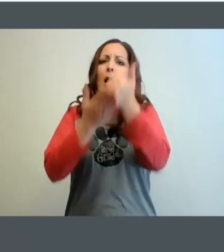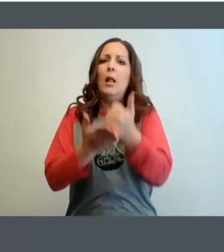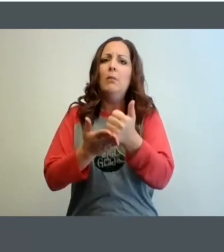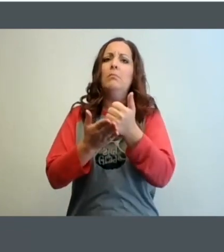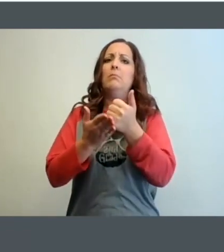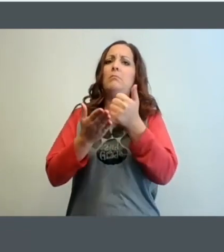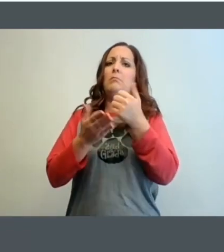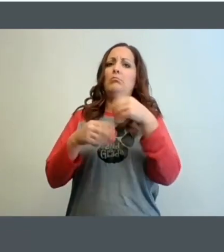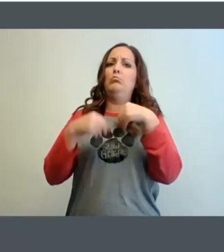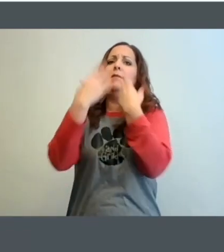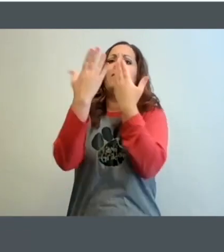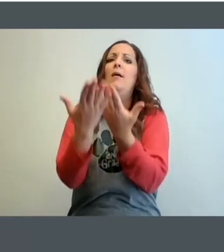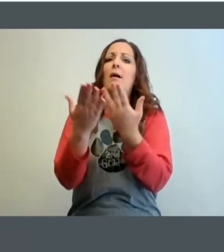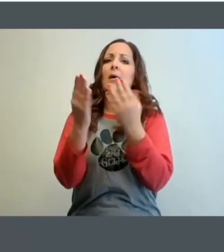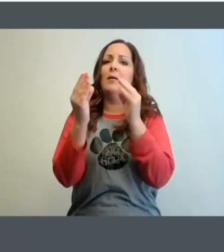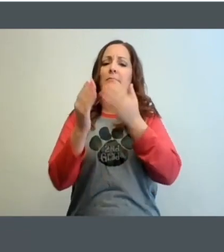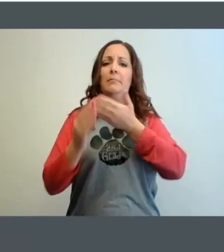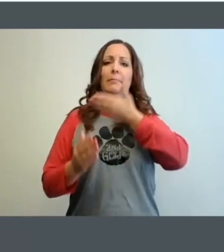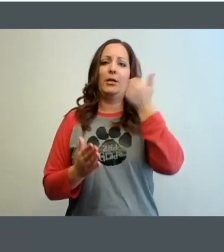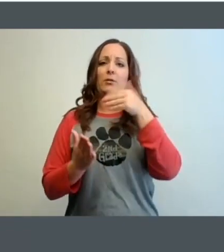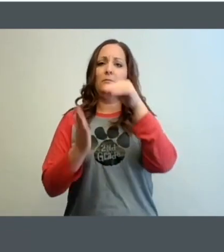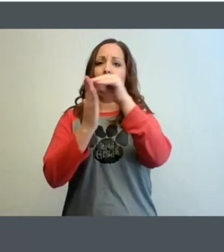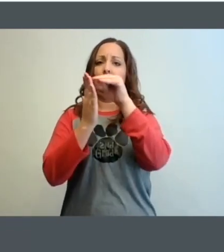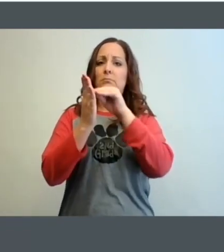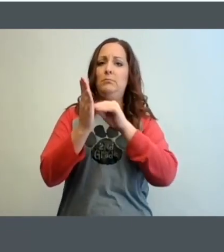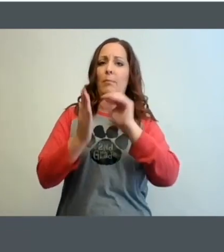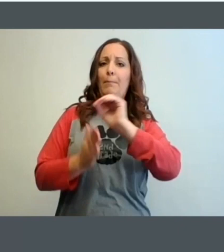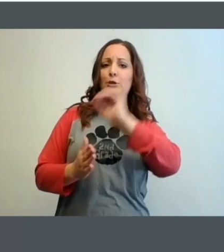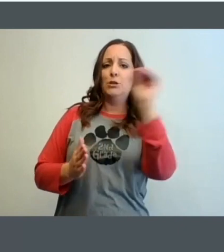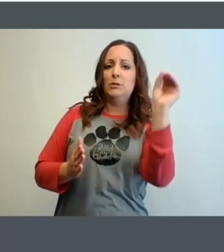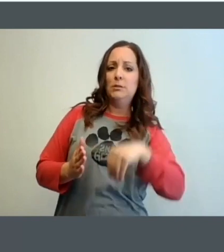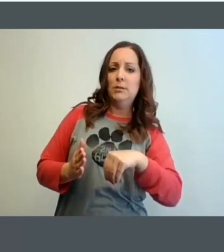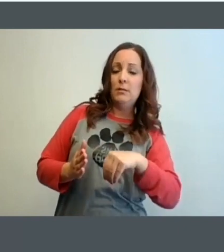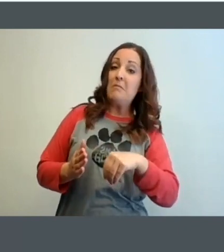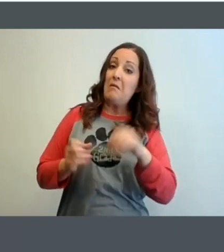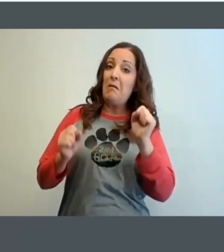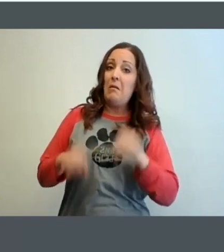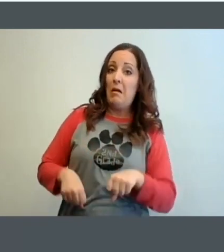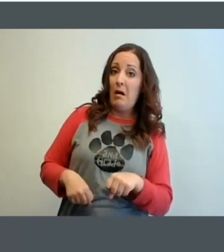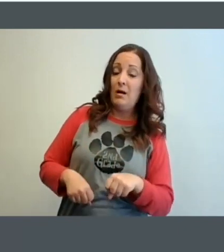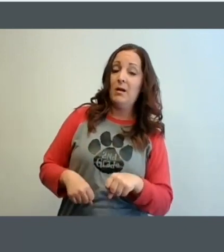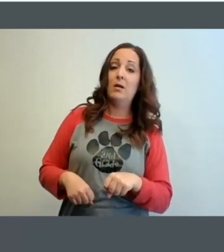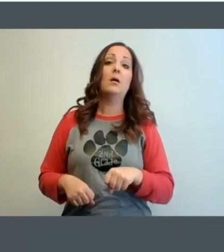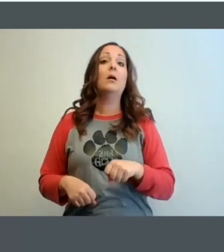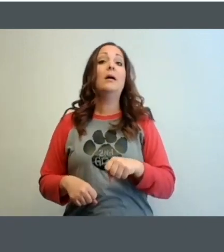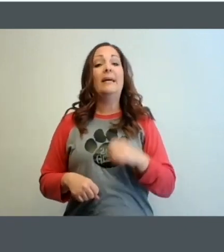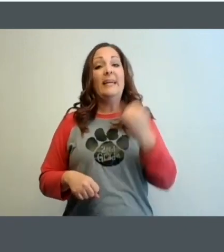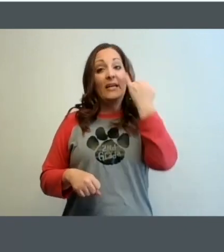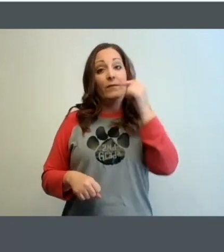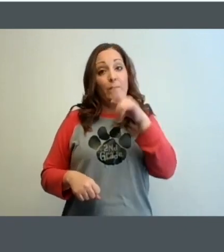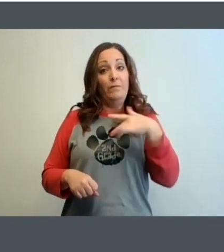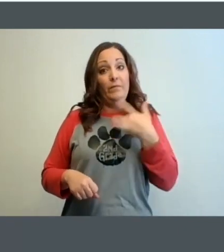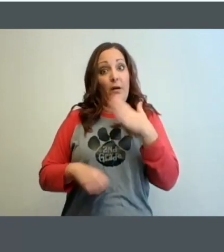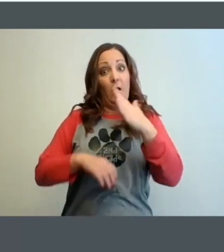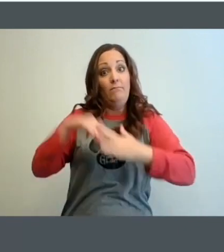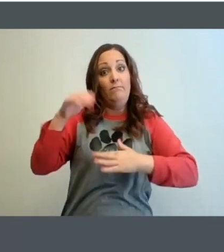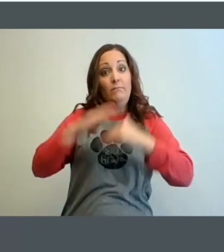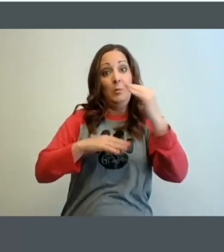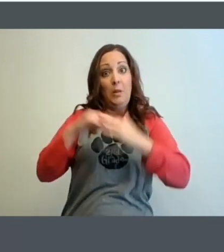That feature is available and it can help to provide tracking of students work through percentages,